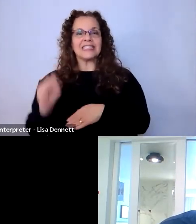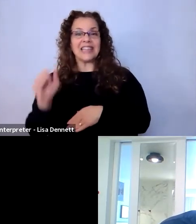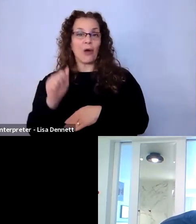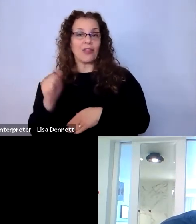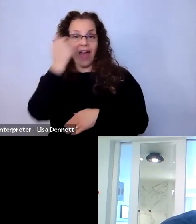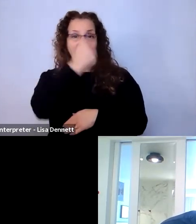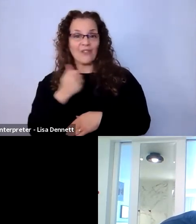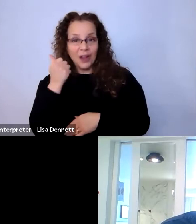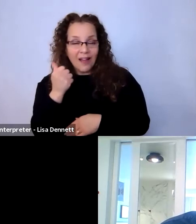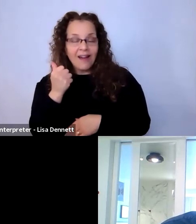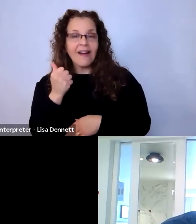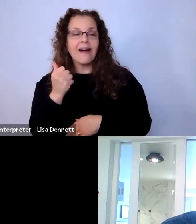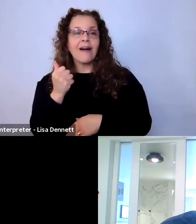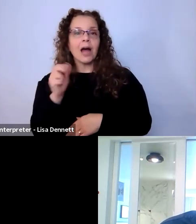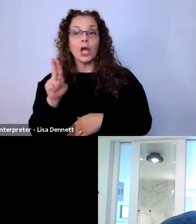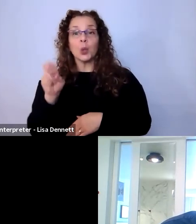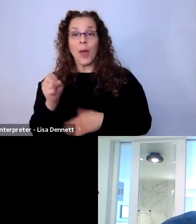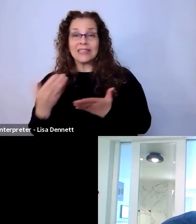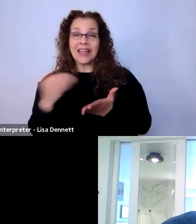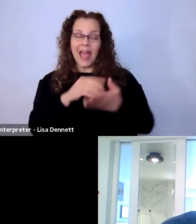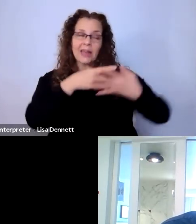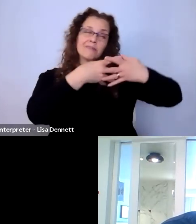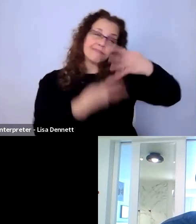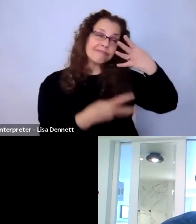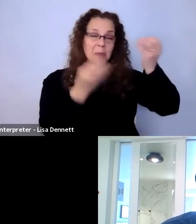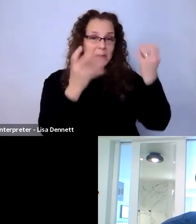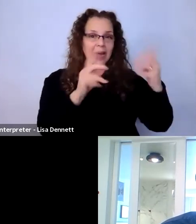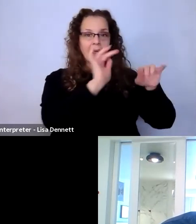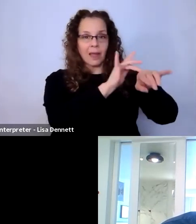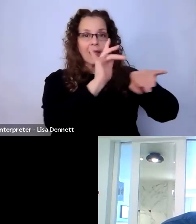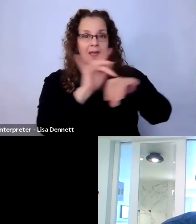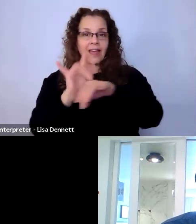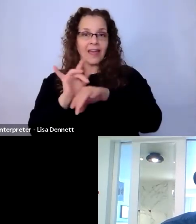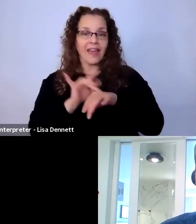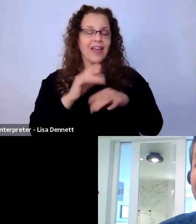And us again and the United Kingdom, and here I am with you now.